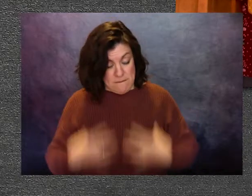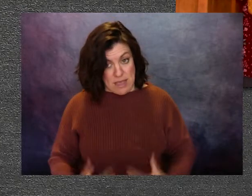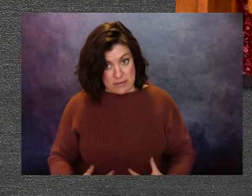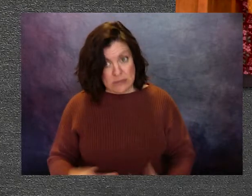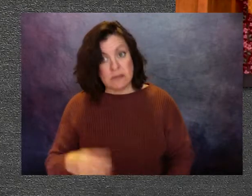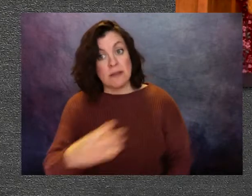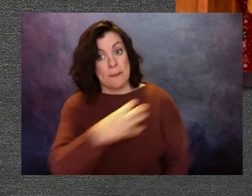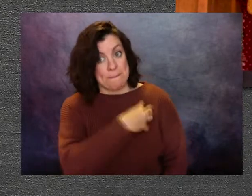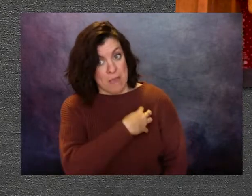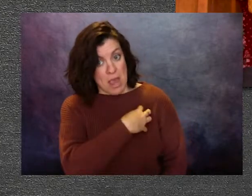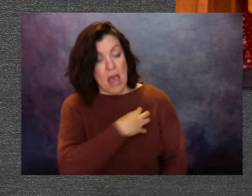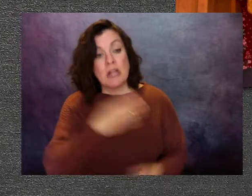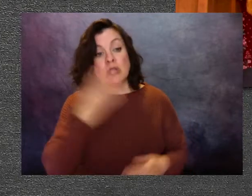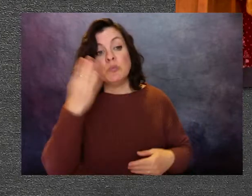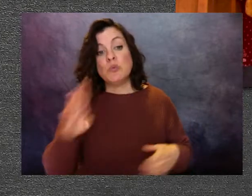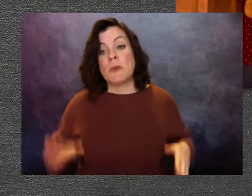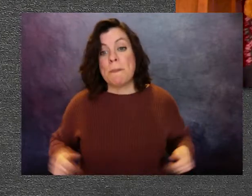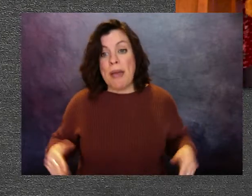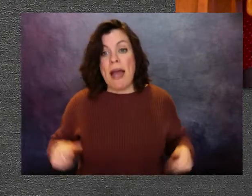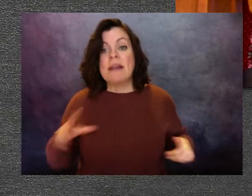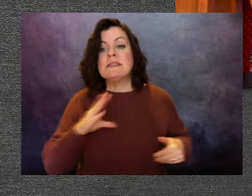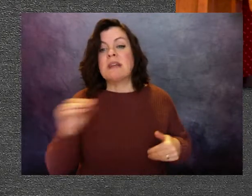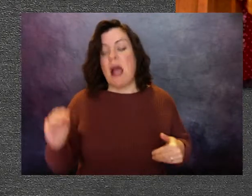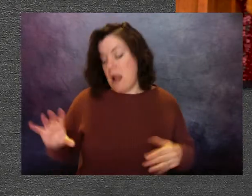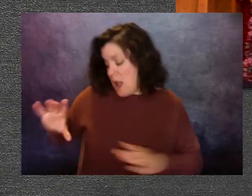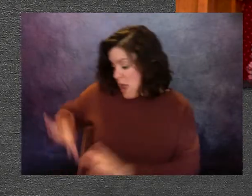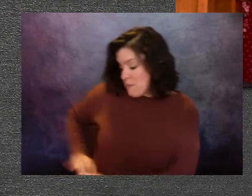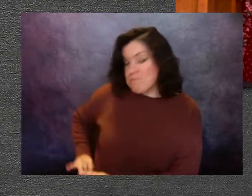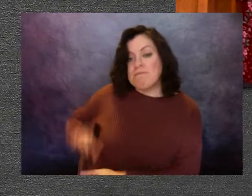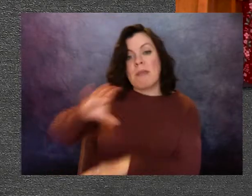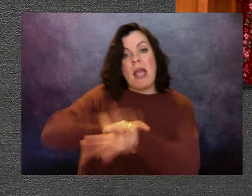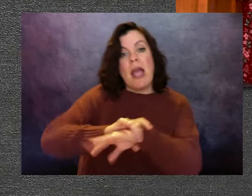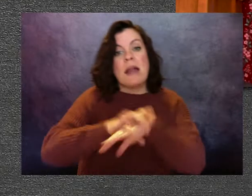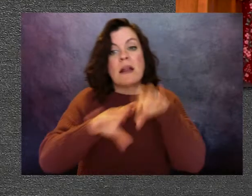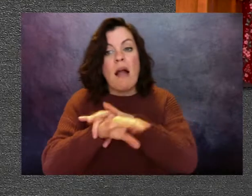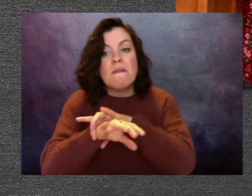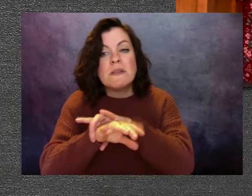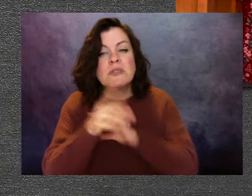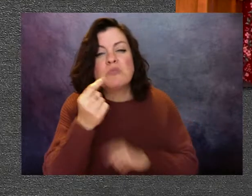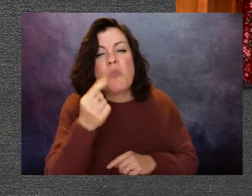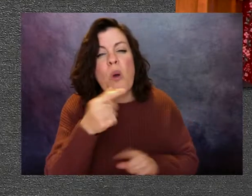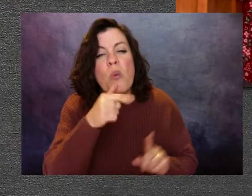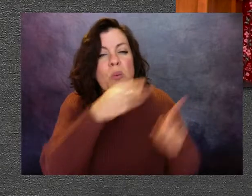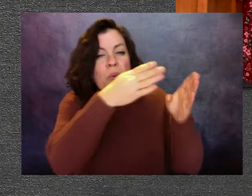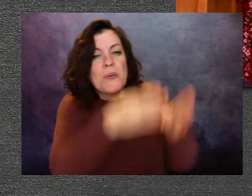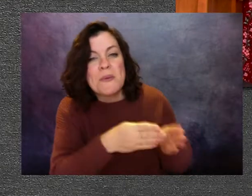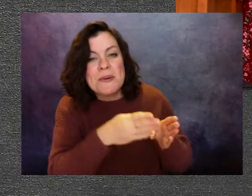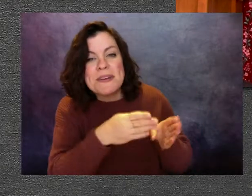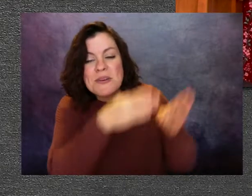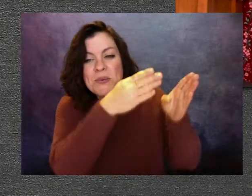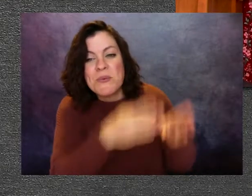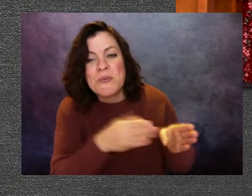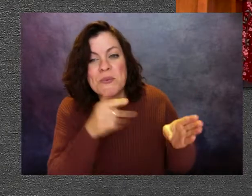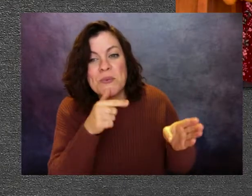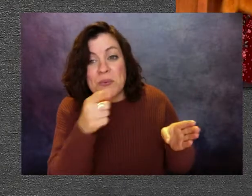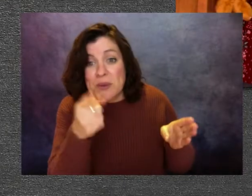blue pants, and has handcuffs. Hmm. What do you think, Candy? You don't know?